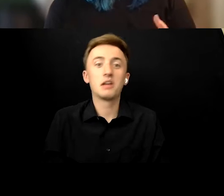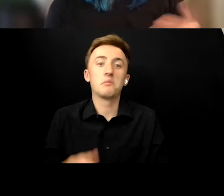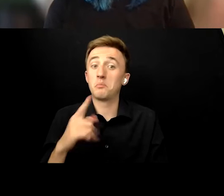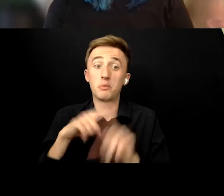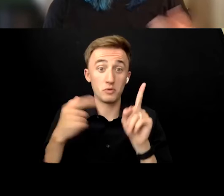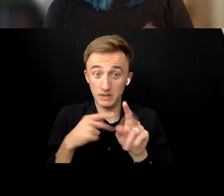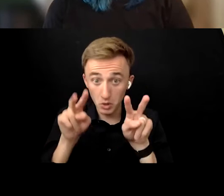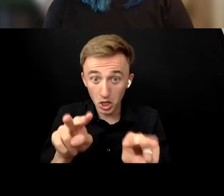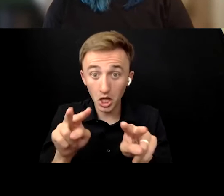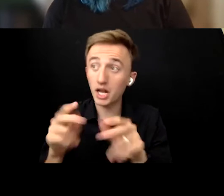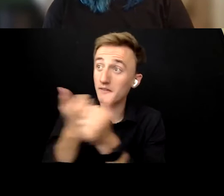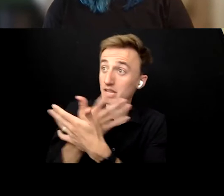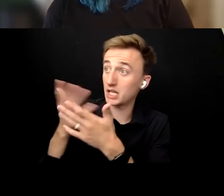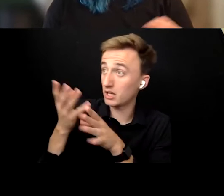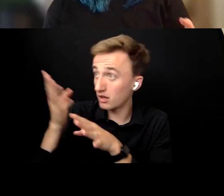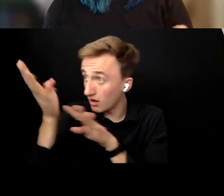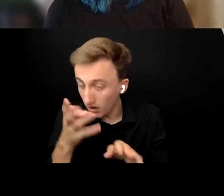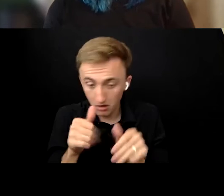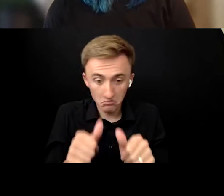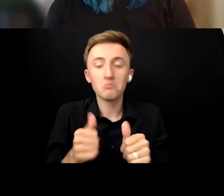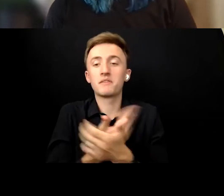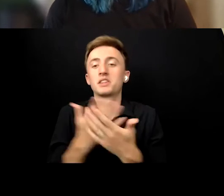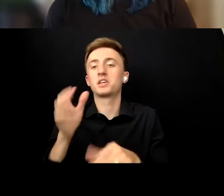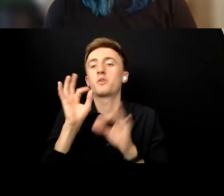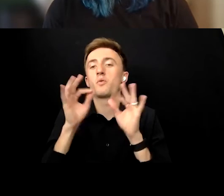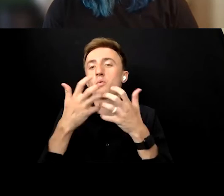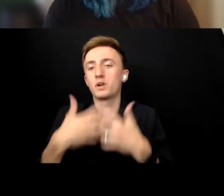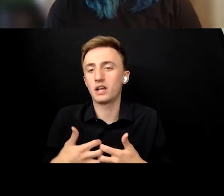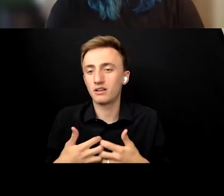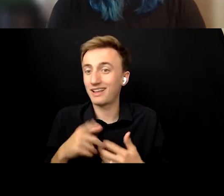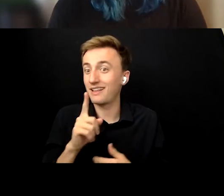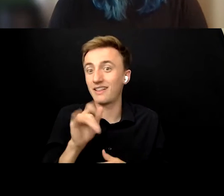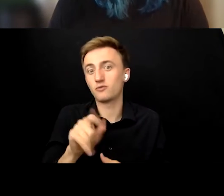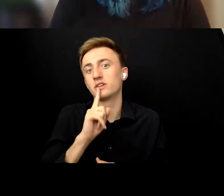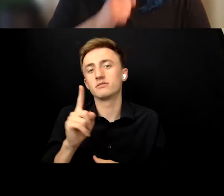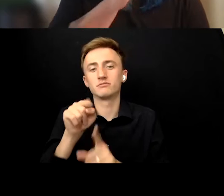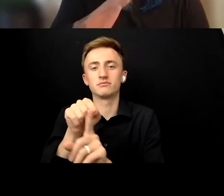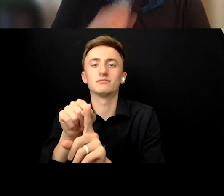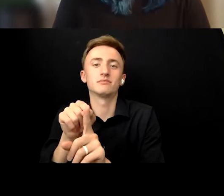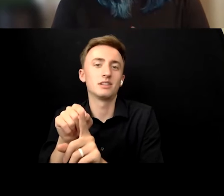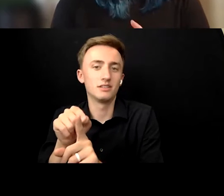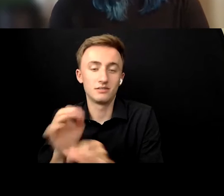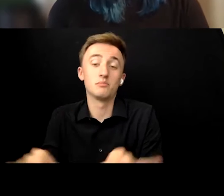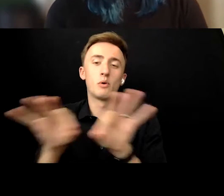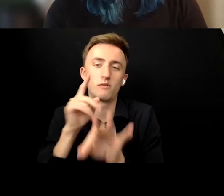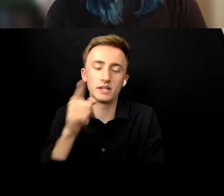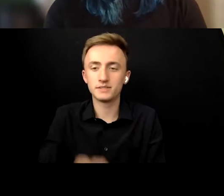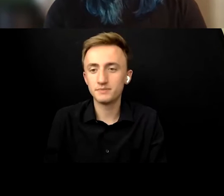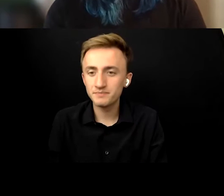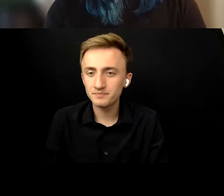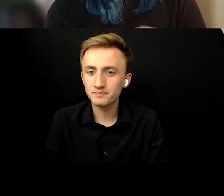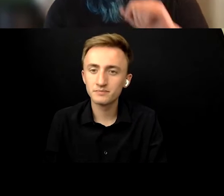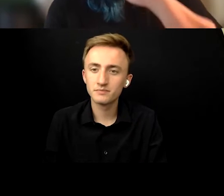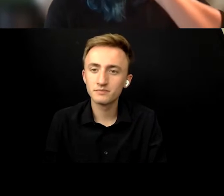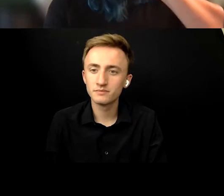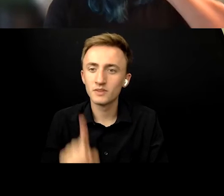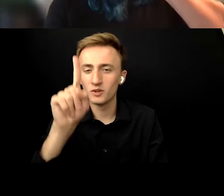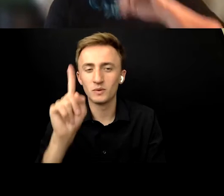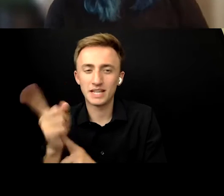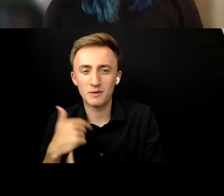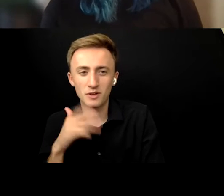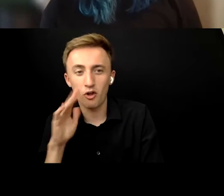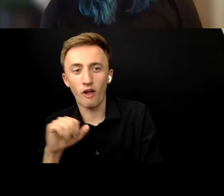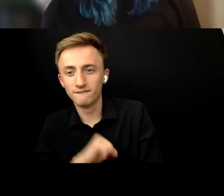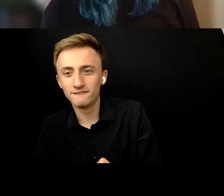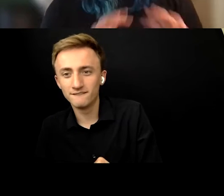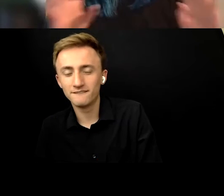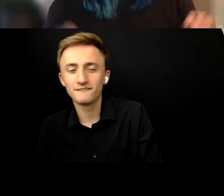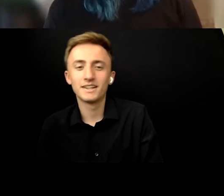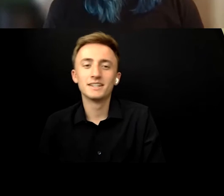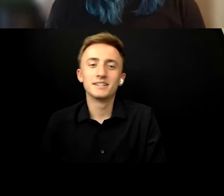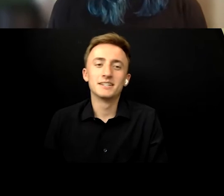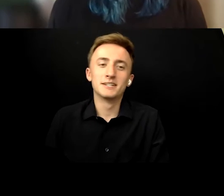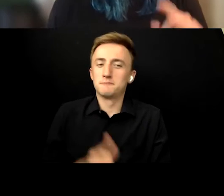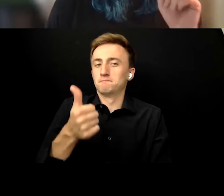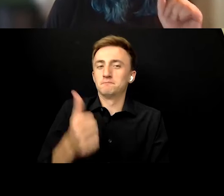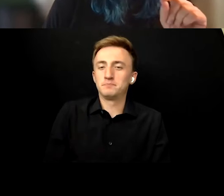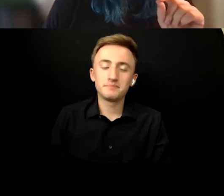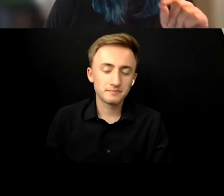used right, and ID value. Give me one second, I'm going to cough. Okay. I am back. Following